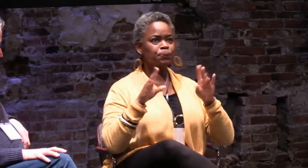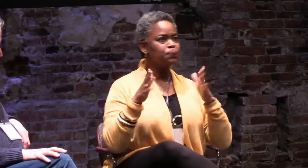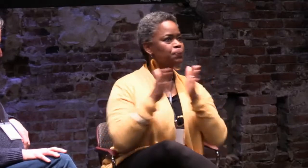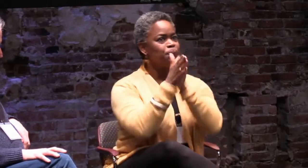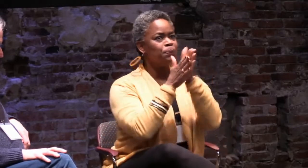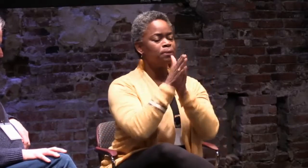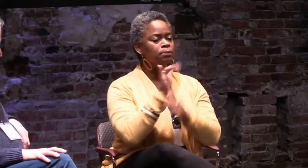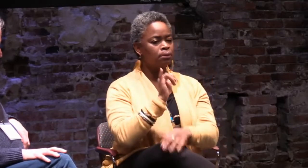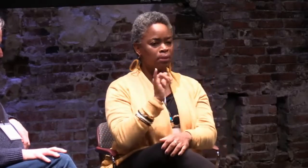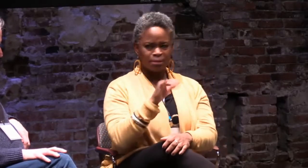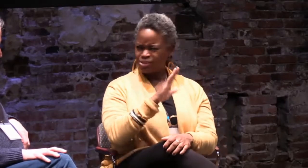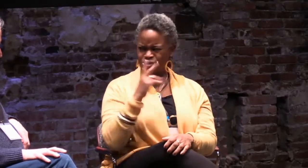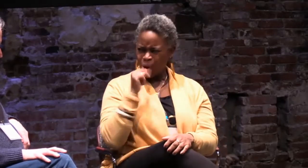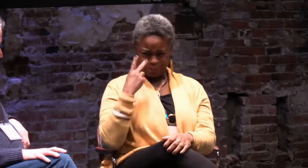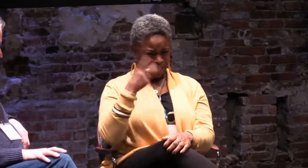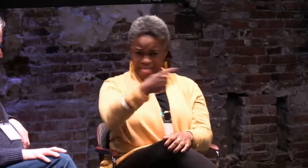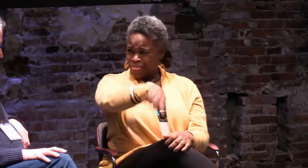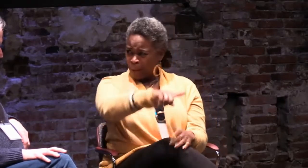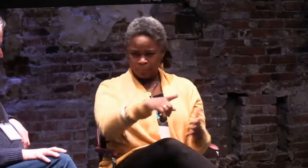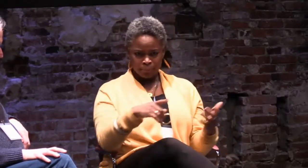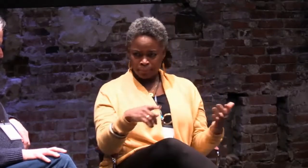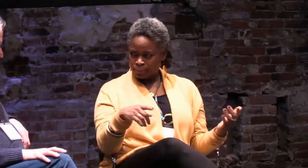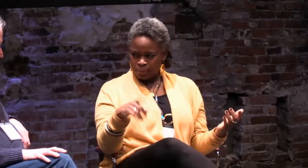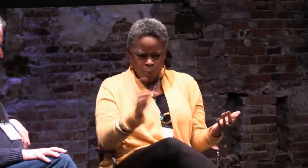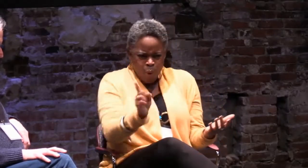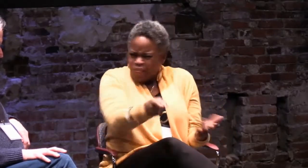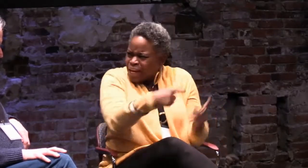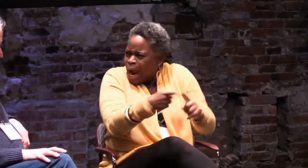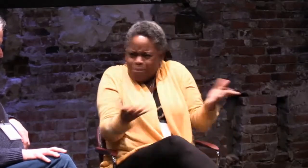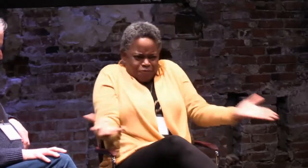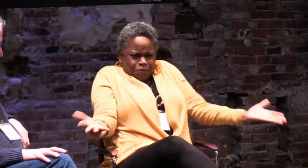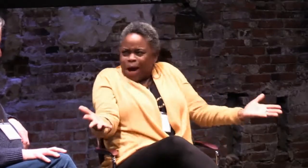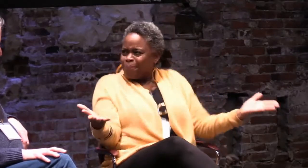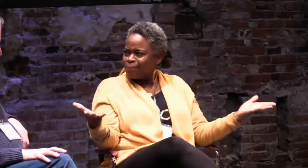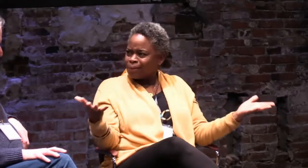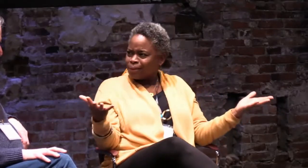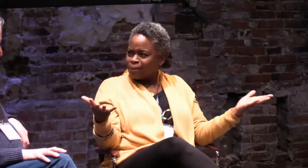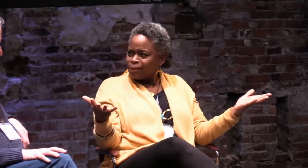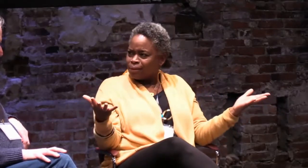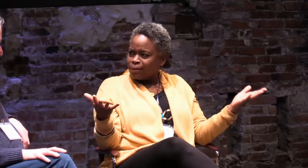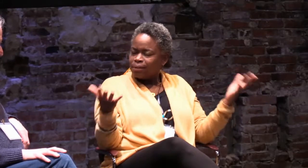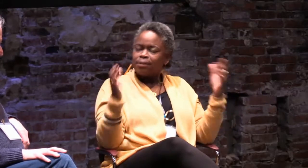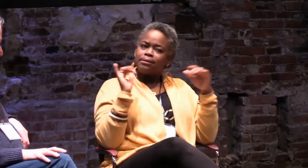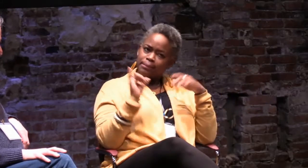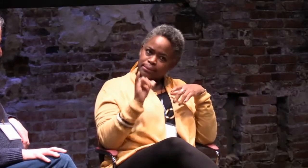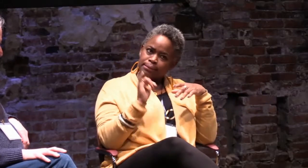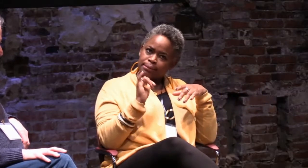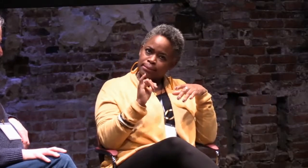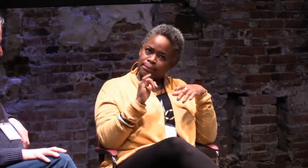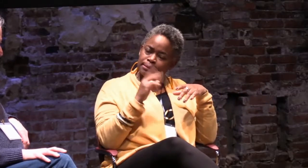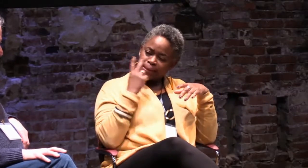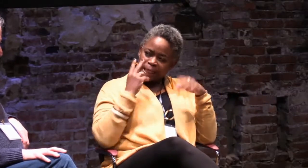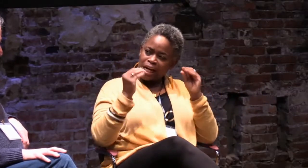Especially being exposed to young actors that you just don't see. You say to yourself, where did these kids come from,